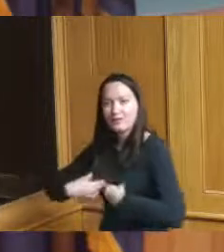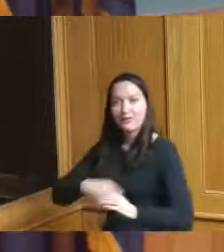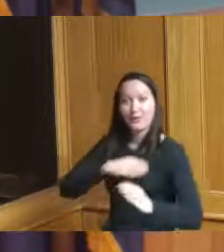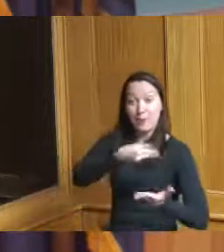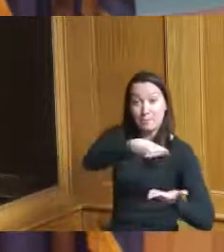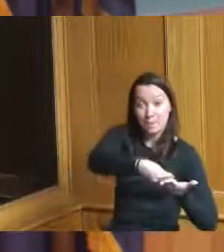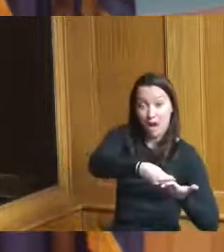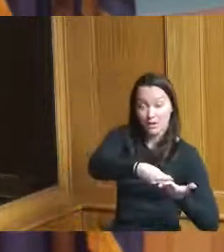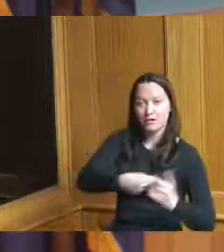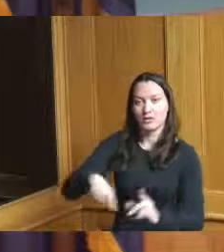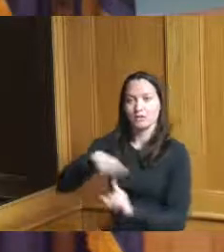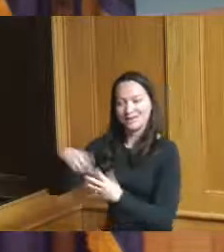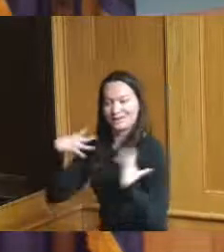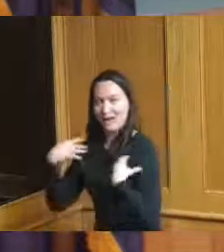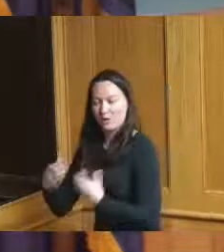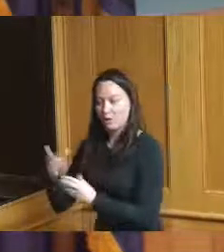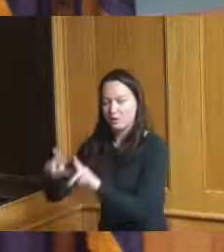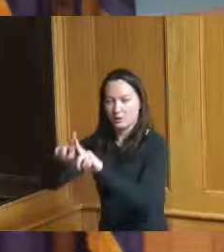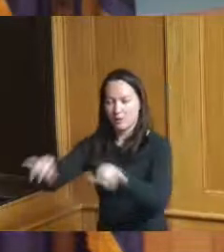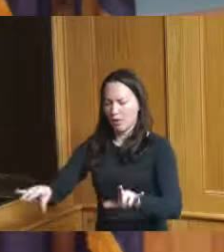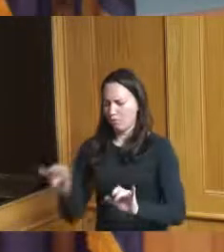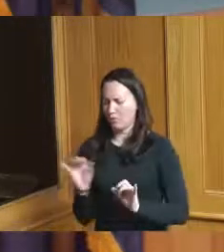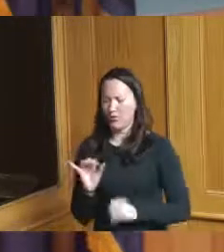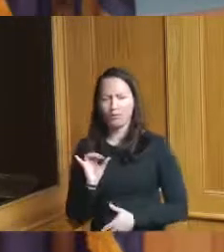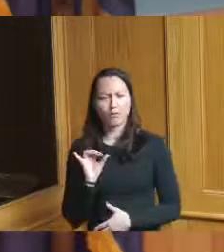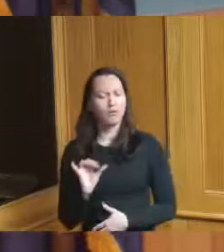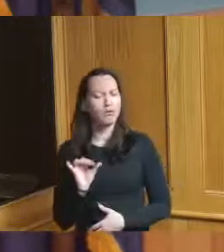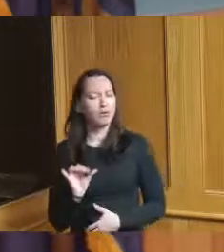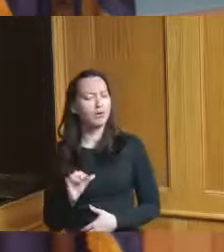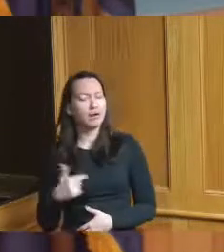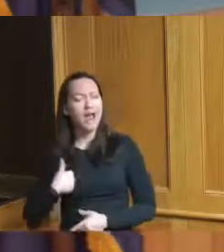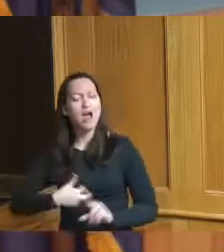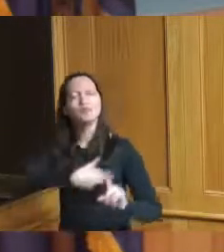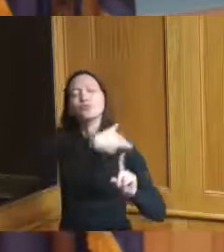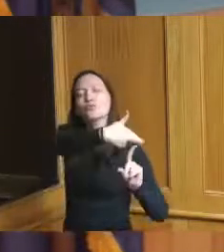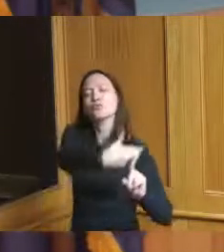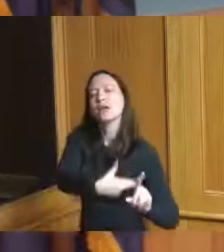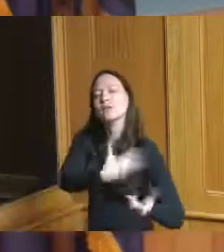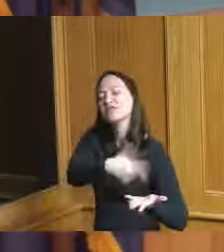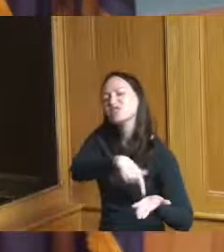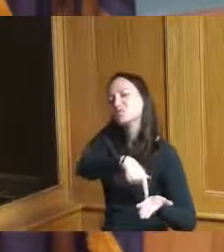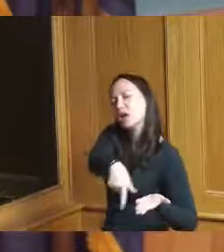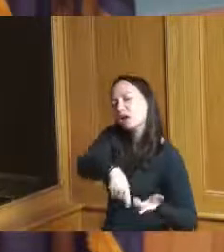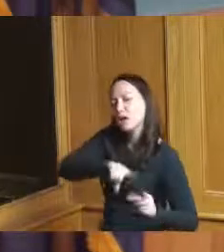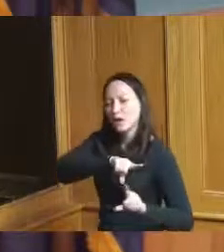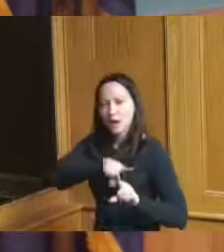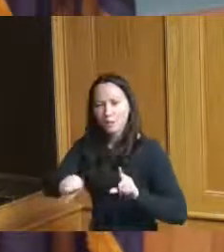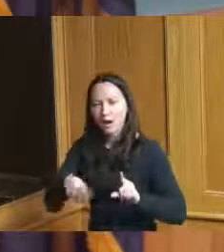the health piece and I saw people say well you got your rent paid but oh it's right here let me go